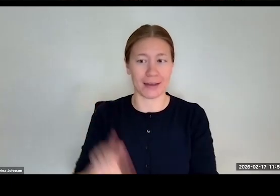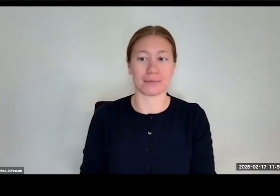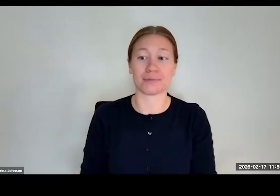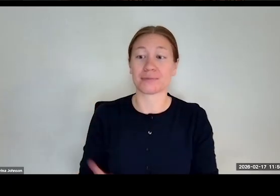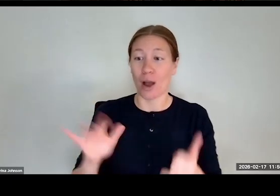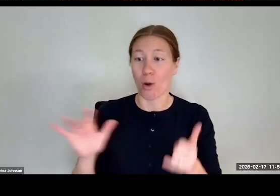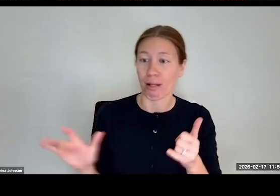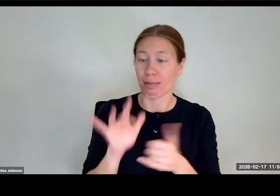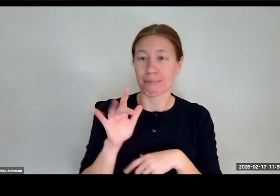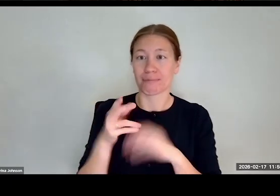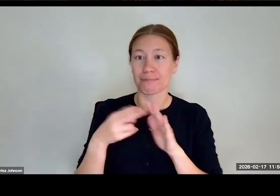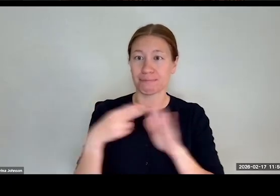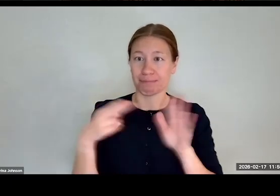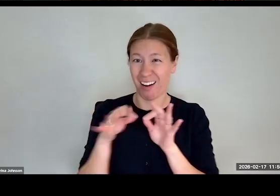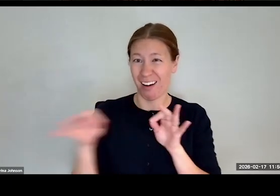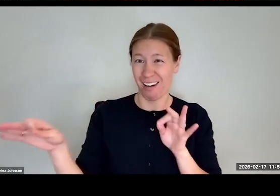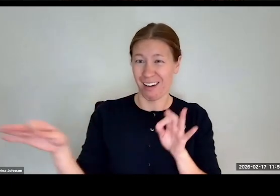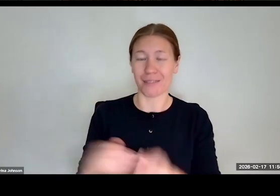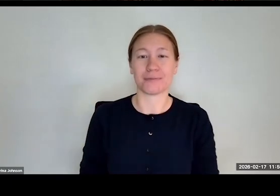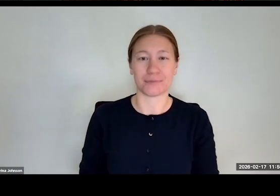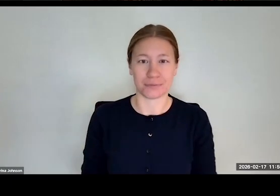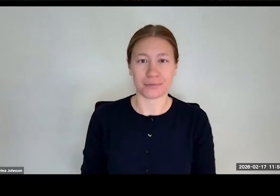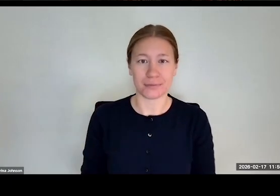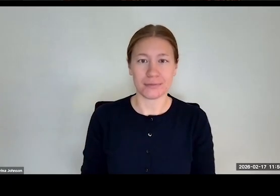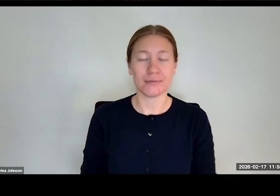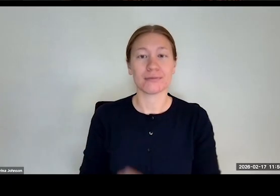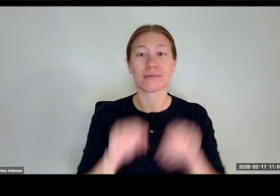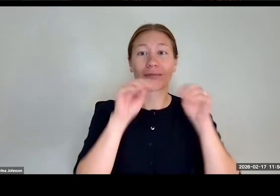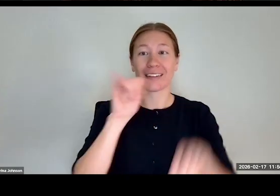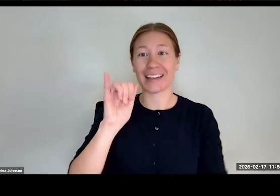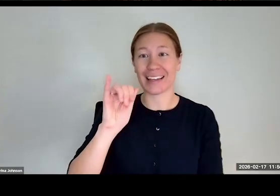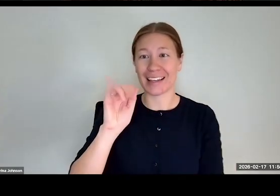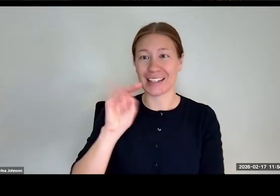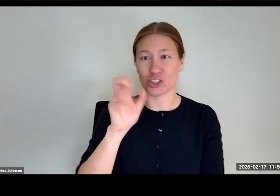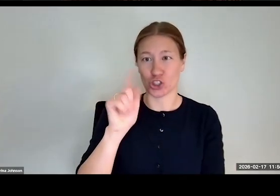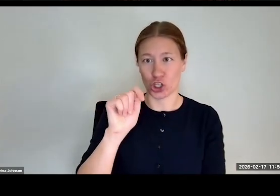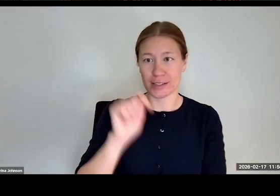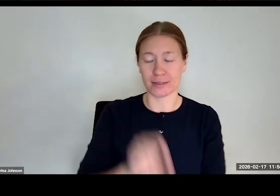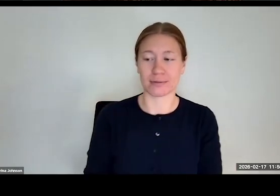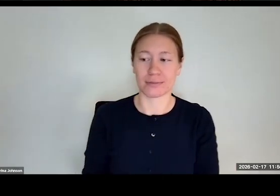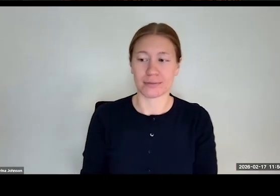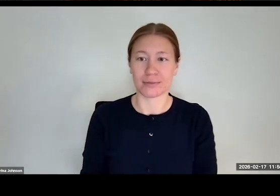I'm going to go into my insert toolbar ribbon and I have a links dropdown menu.